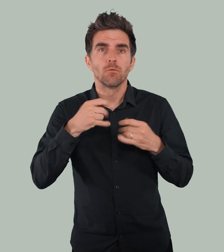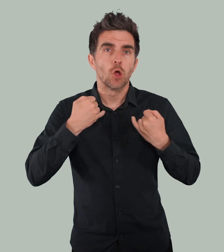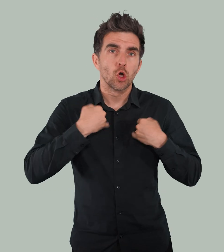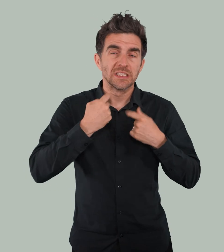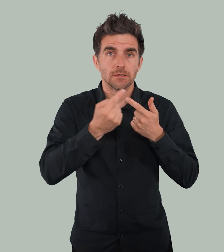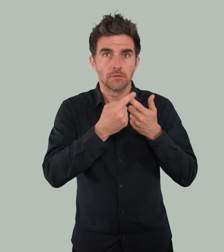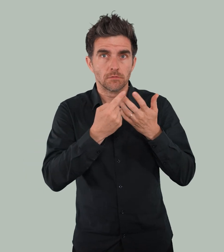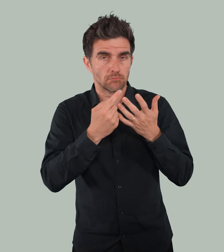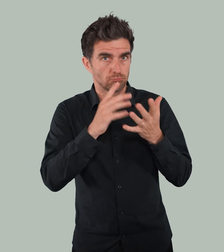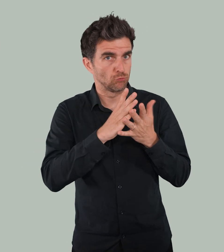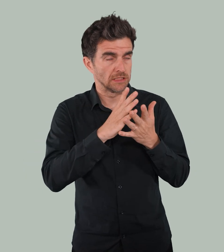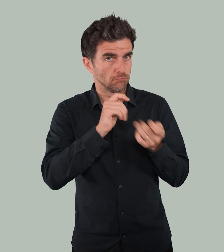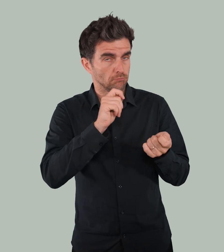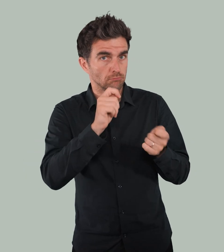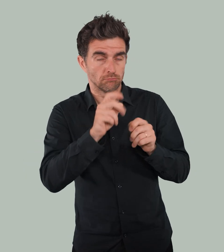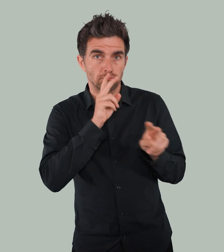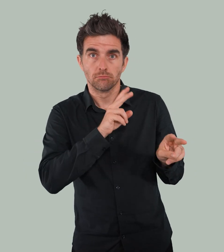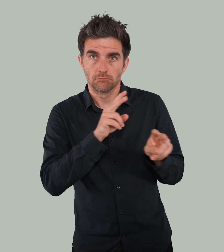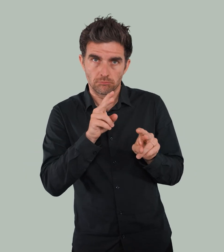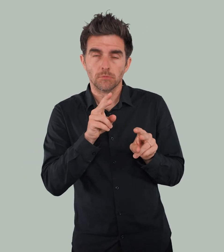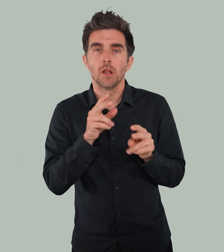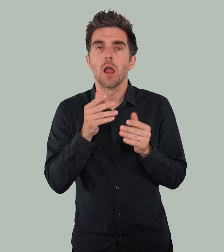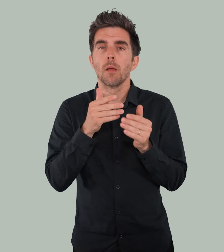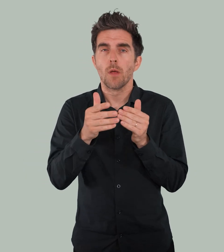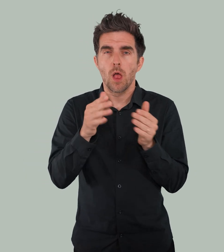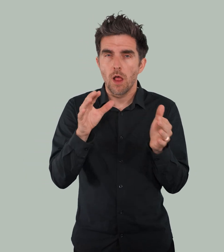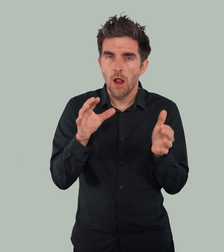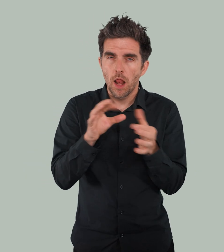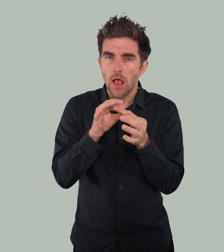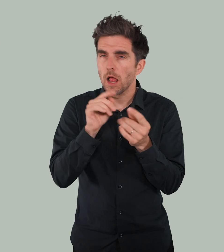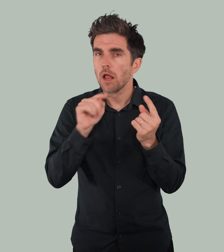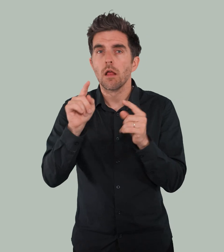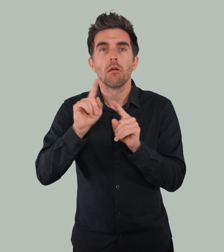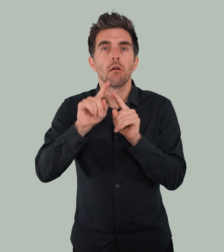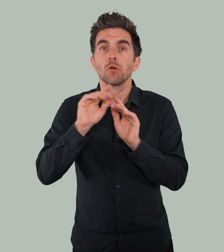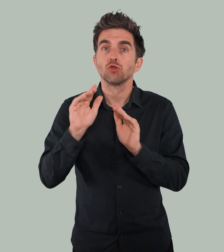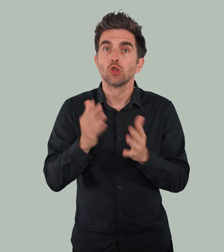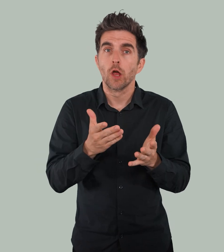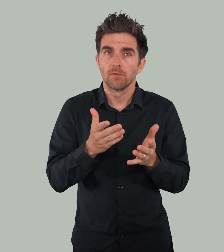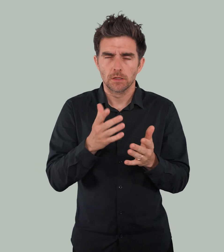of conditions people experience, and closer links with other services.